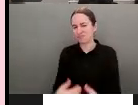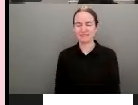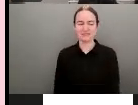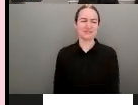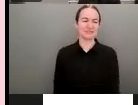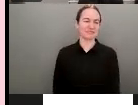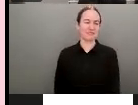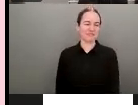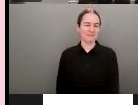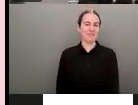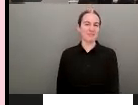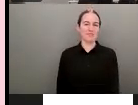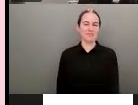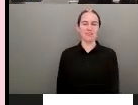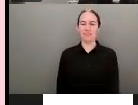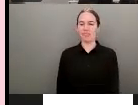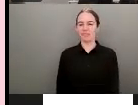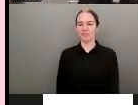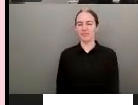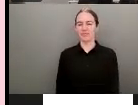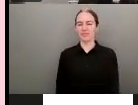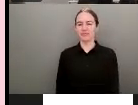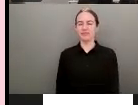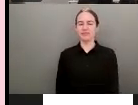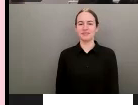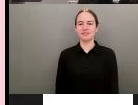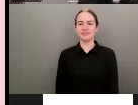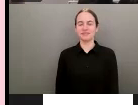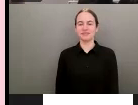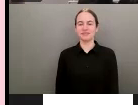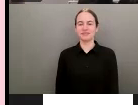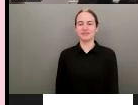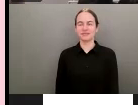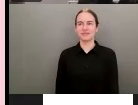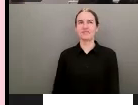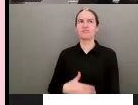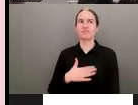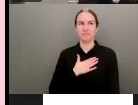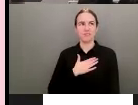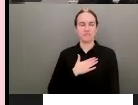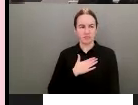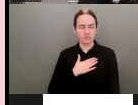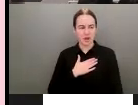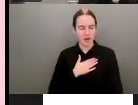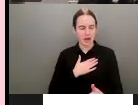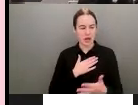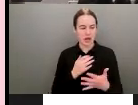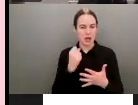So yeah, the most important thing to say here was already said.